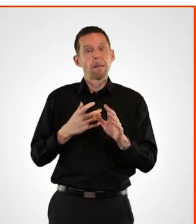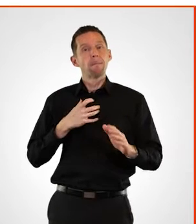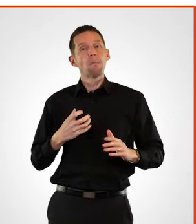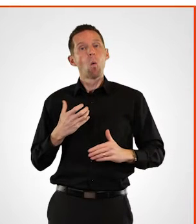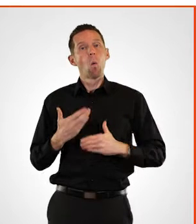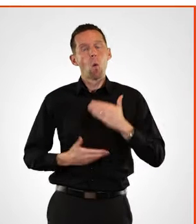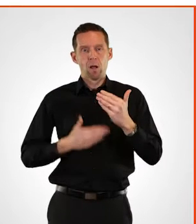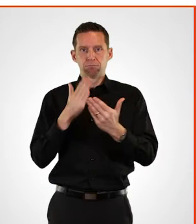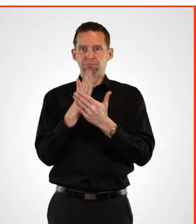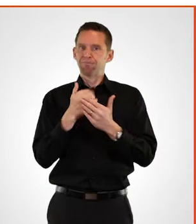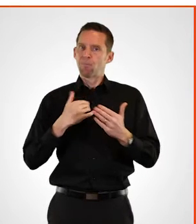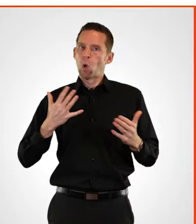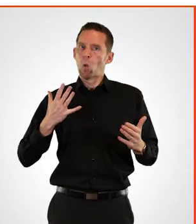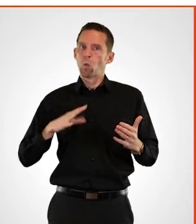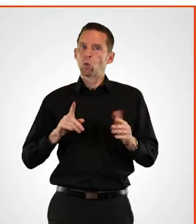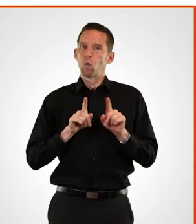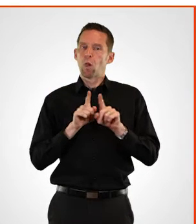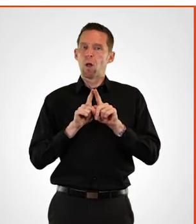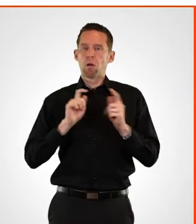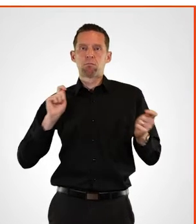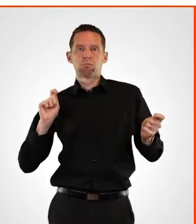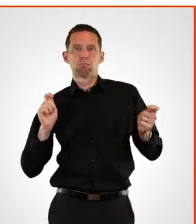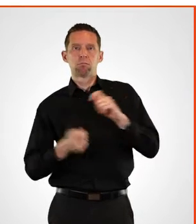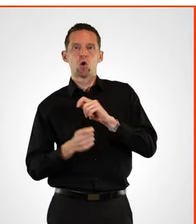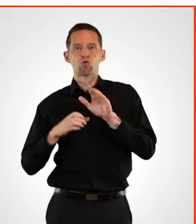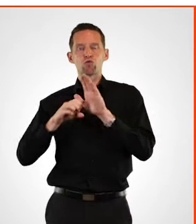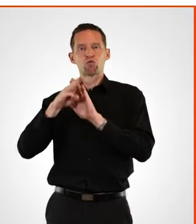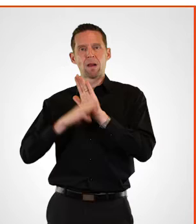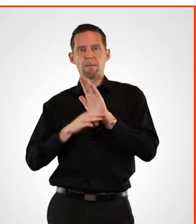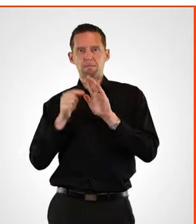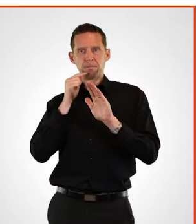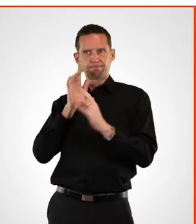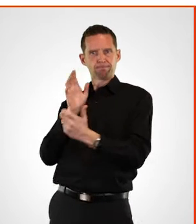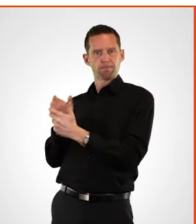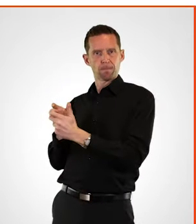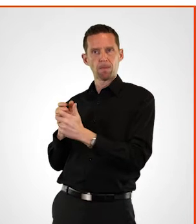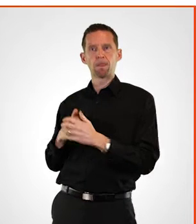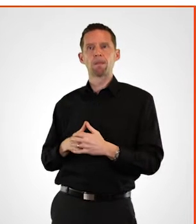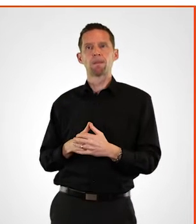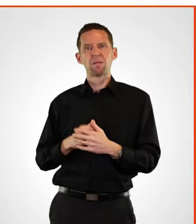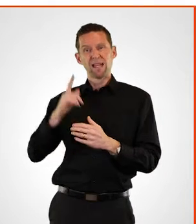then we really want to shift the focus of the curriculum. And it gets a lot smaller